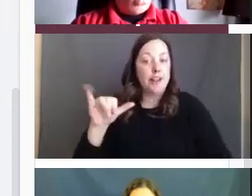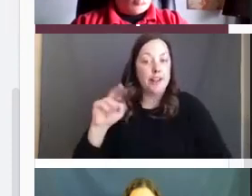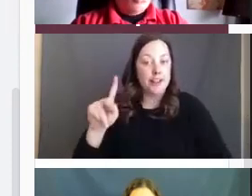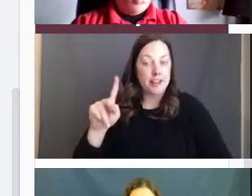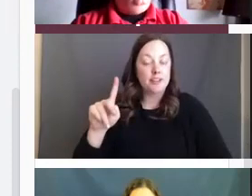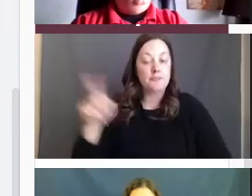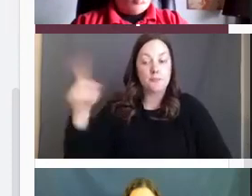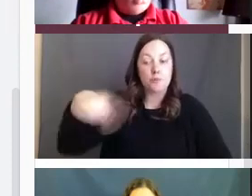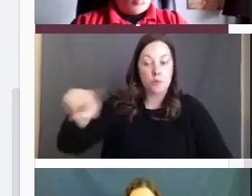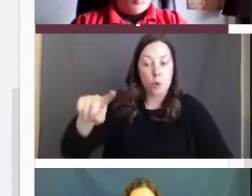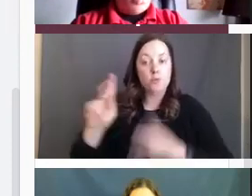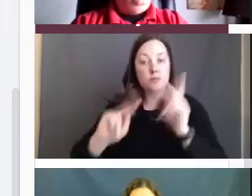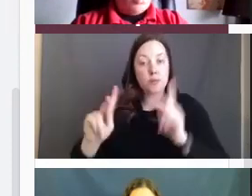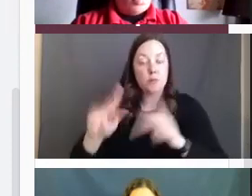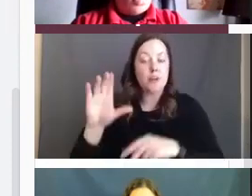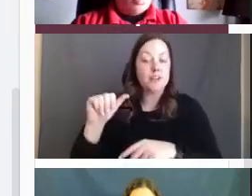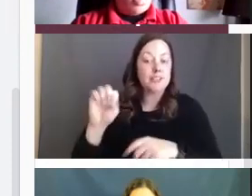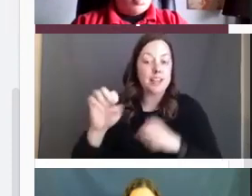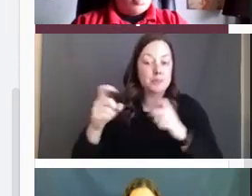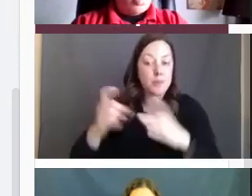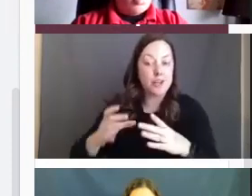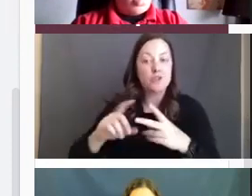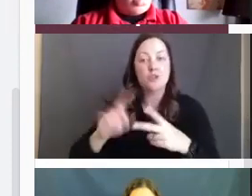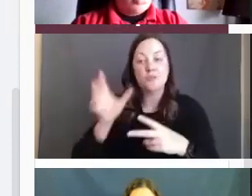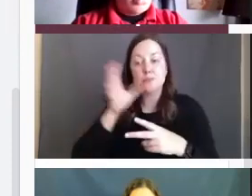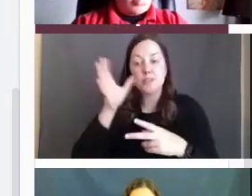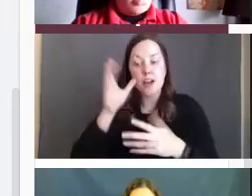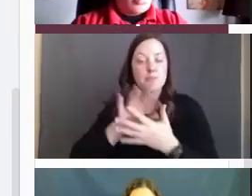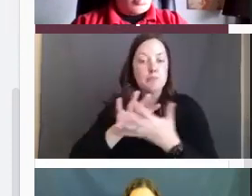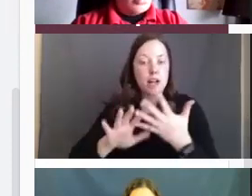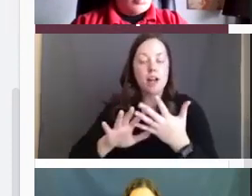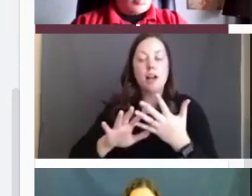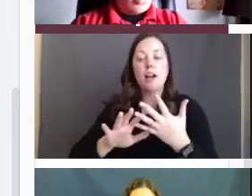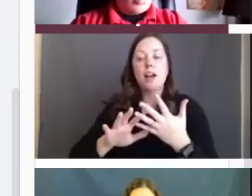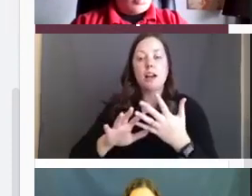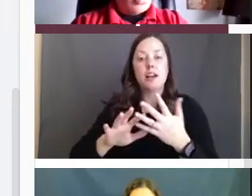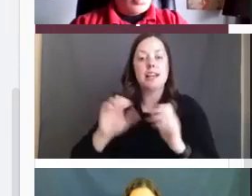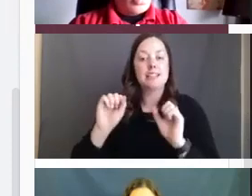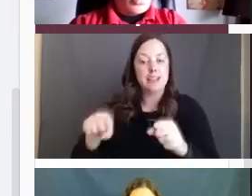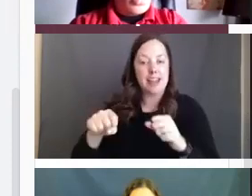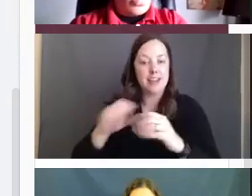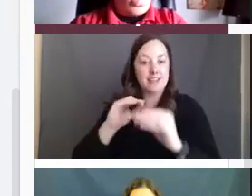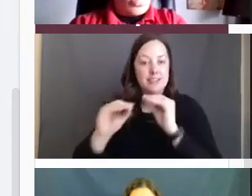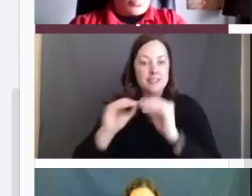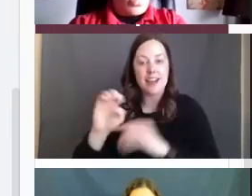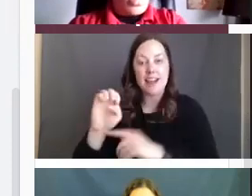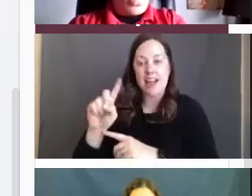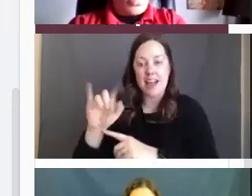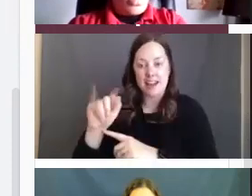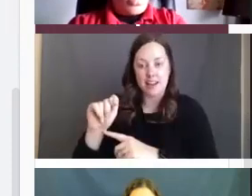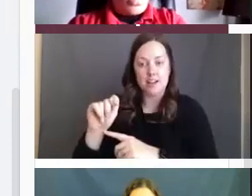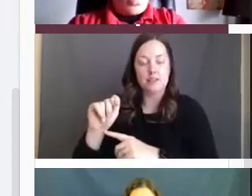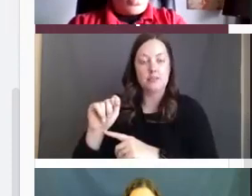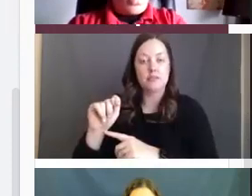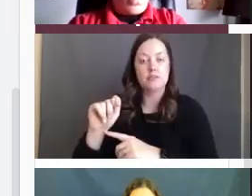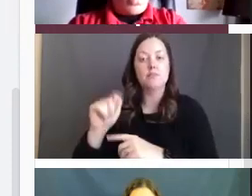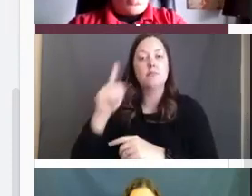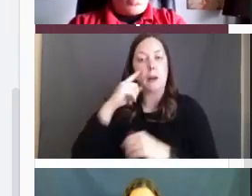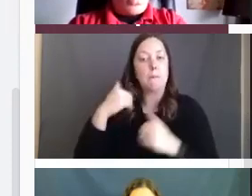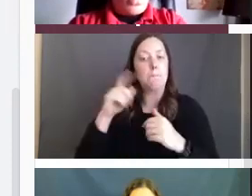Same thing you will see in the next page, when you get to the blank page, part of the